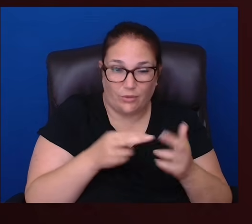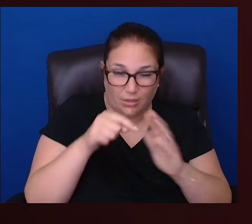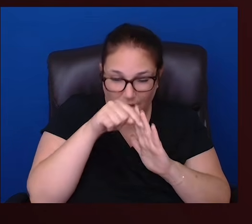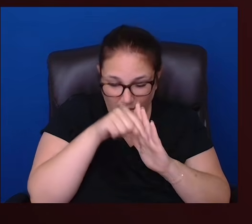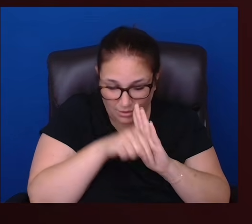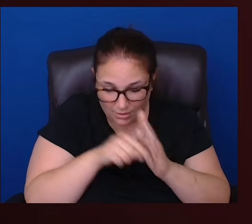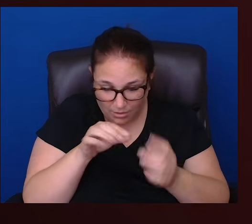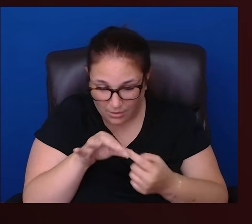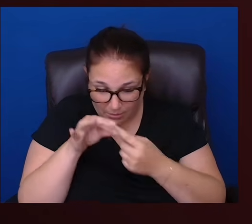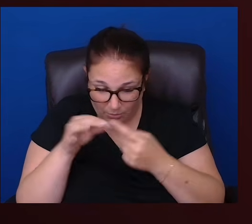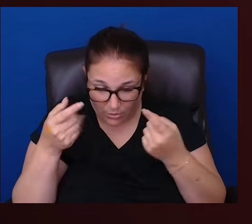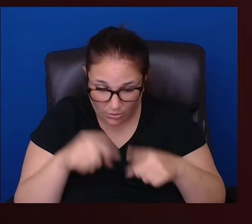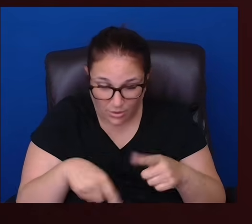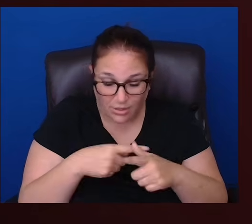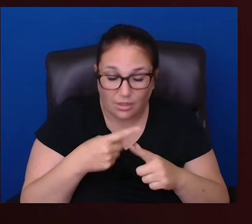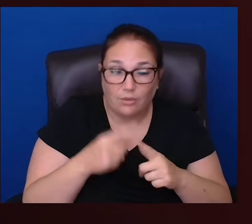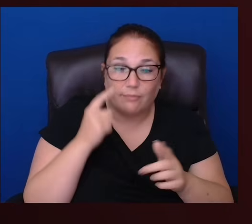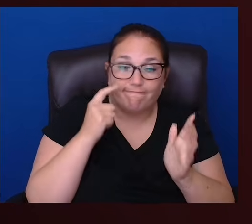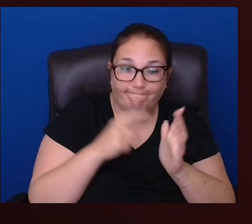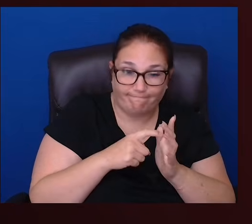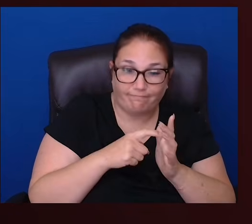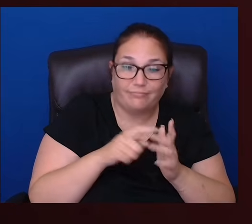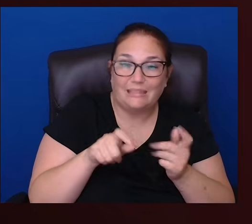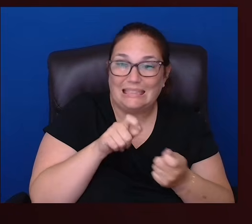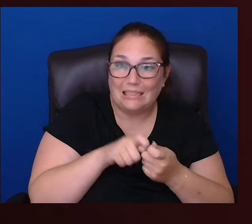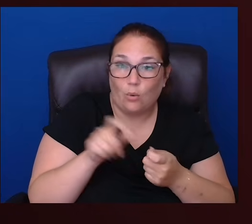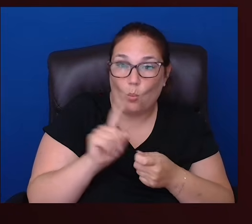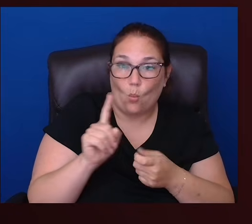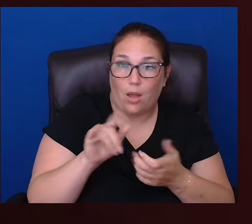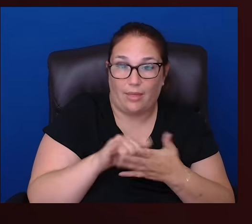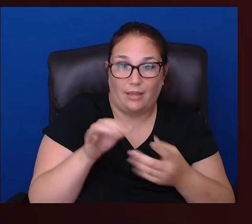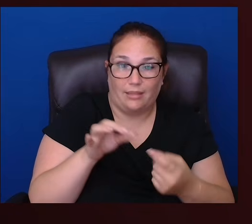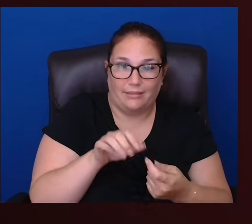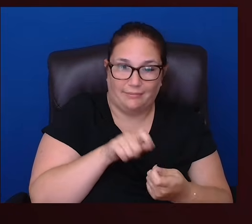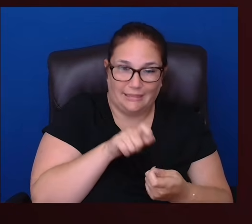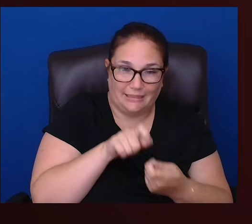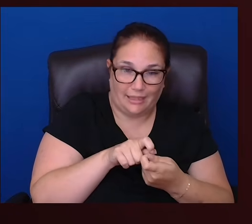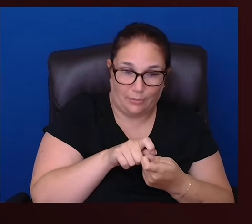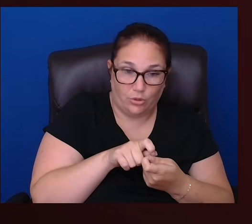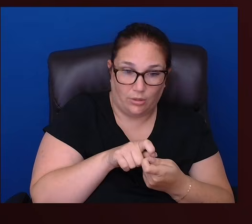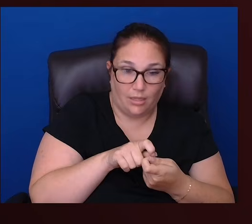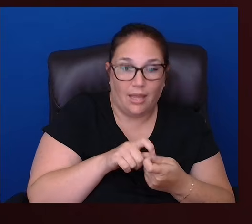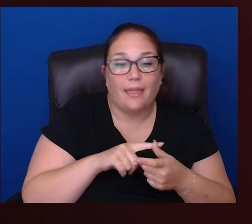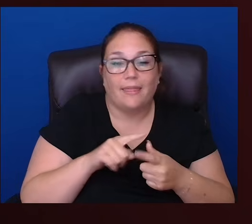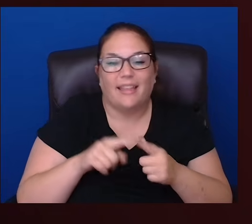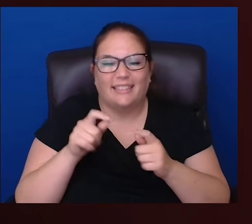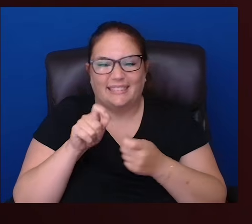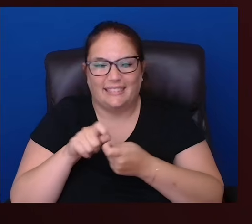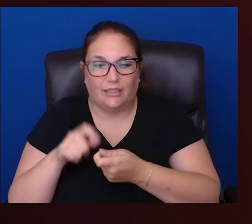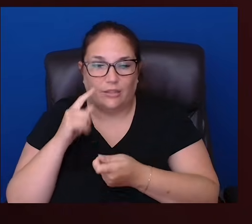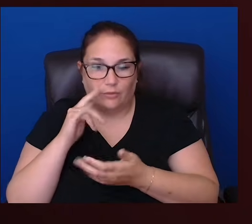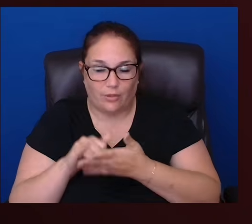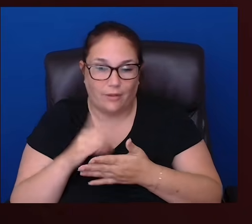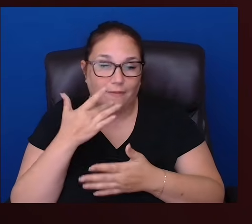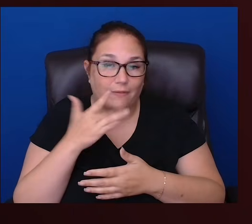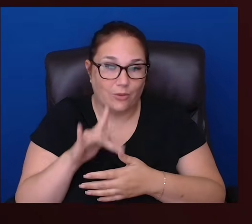you can identify exactly where that exception was and get the details for that. Fortunately, my code is running completely